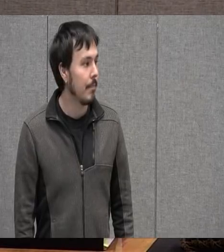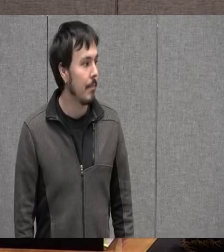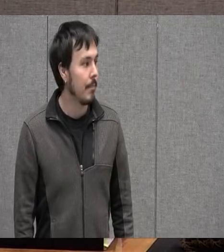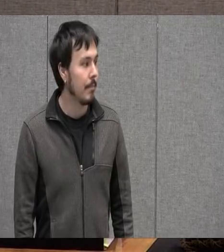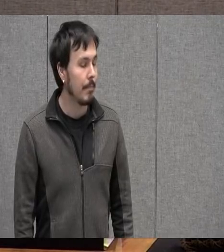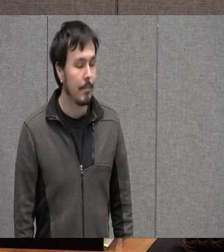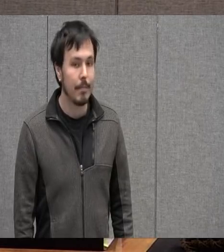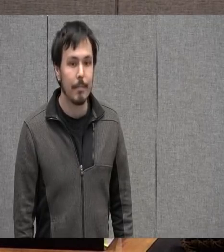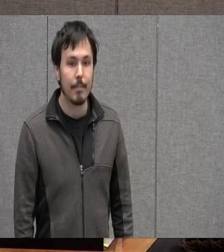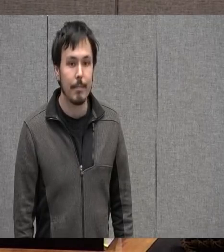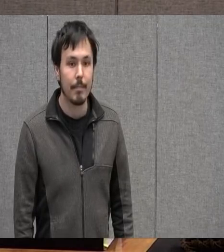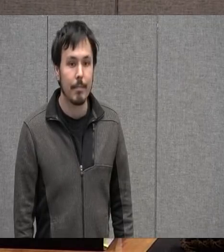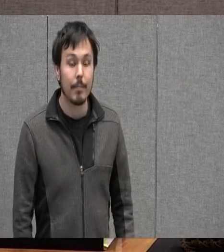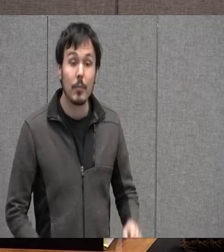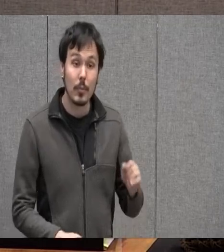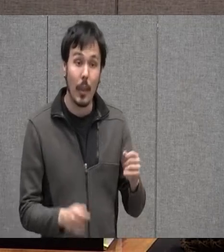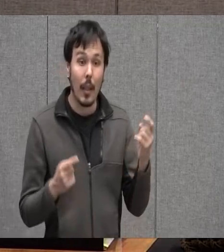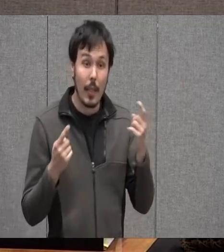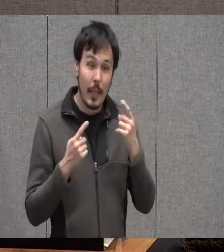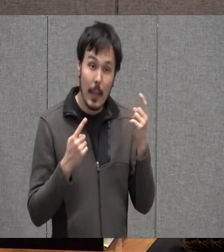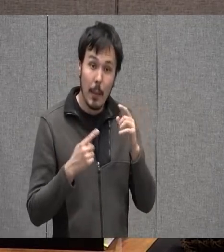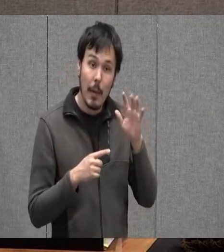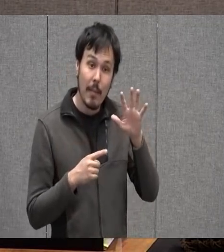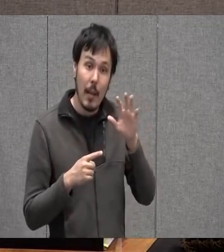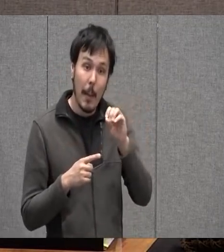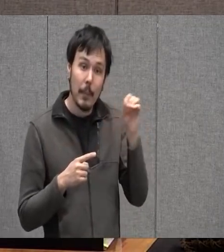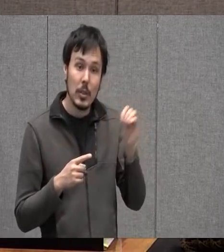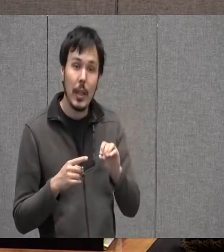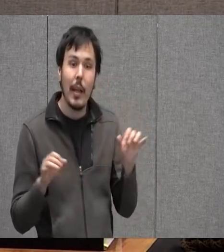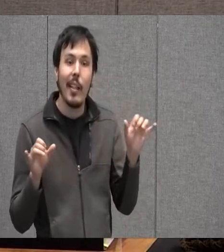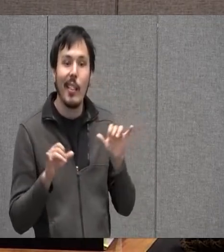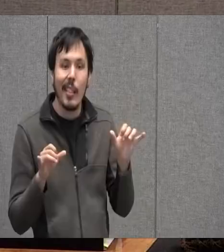we can also think about our 5% as a fraction.